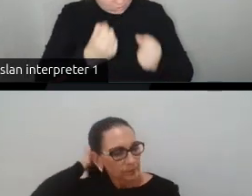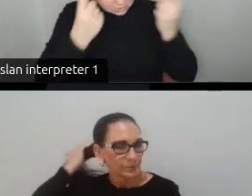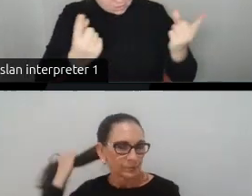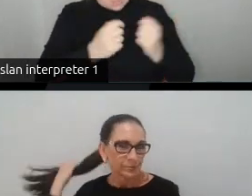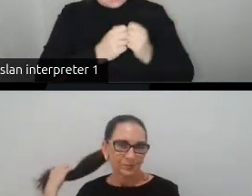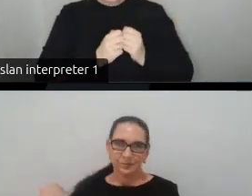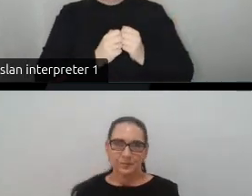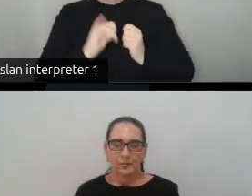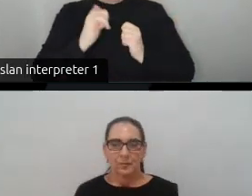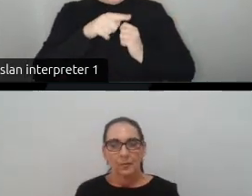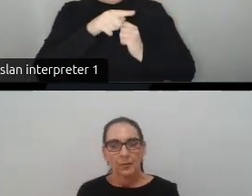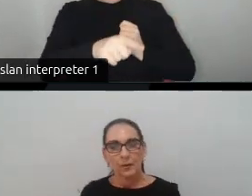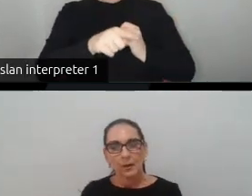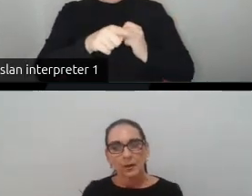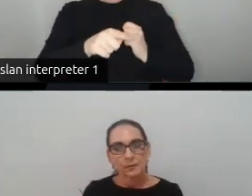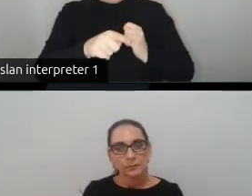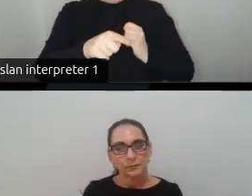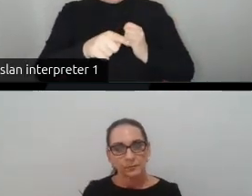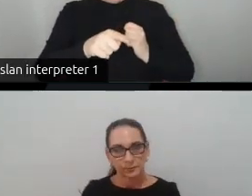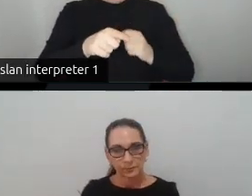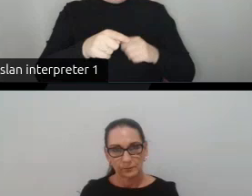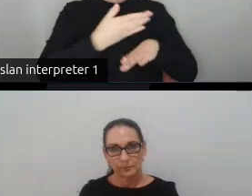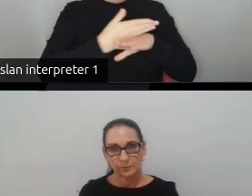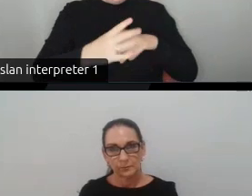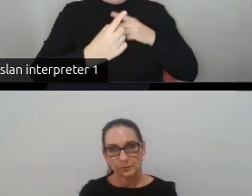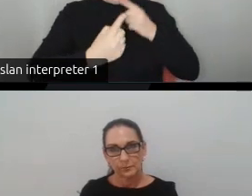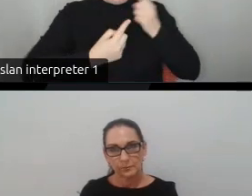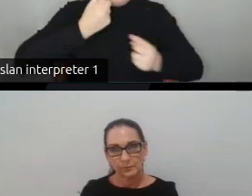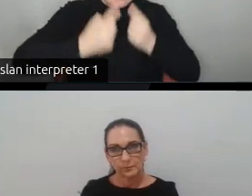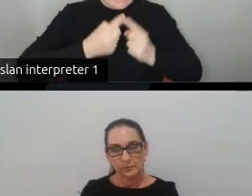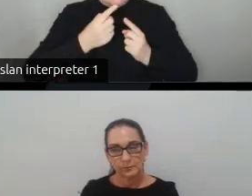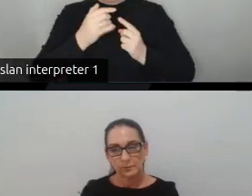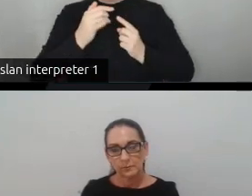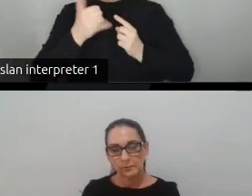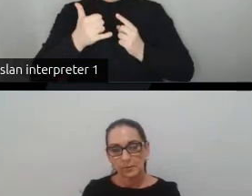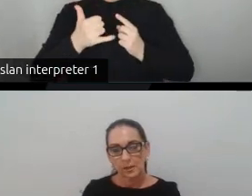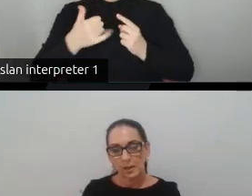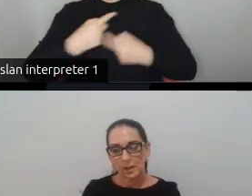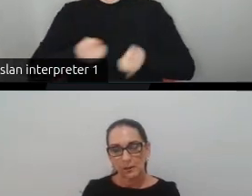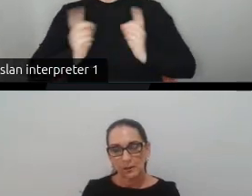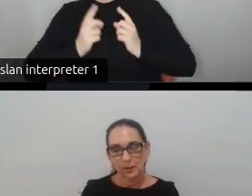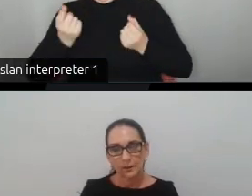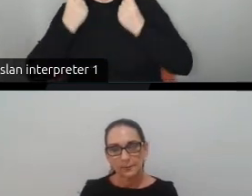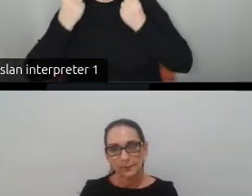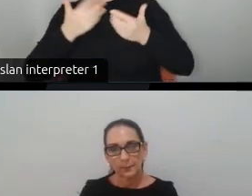be information that we know all too well um or is common for us but not to the clients.